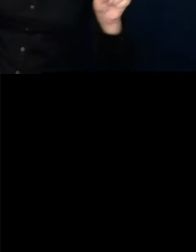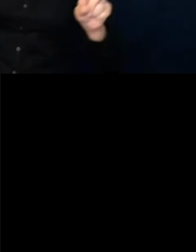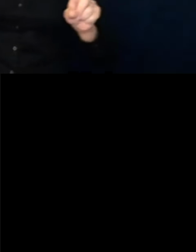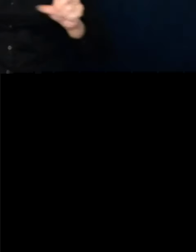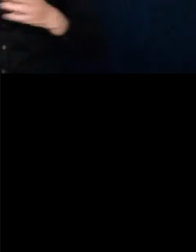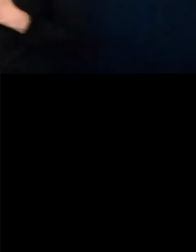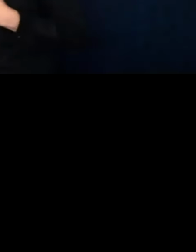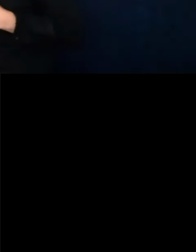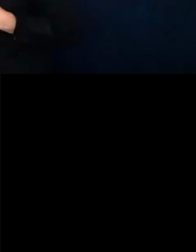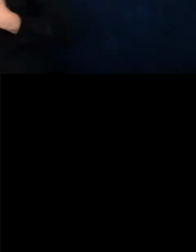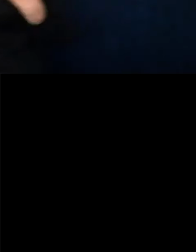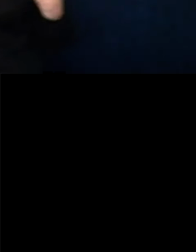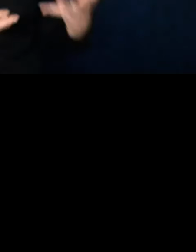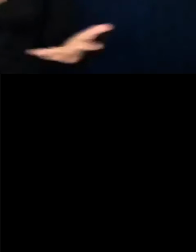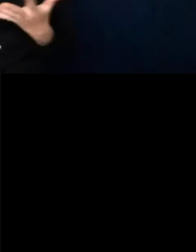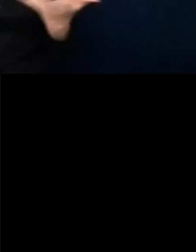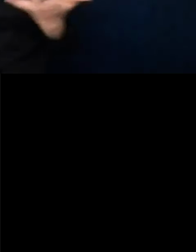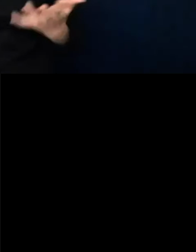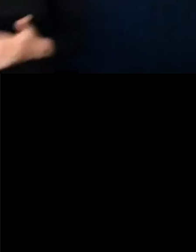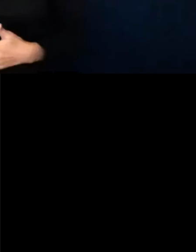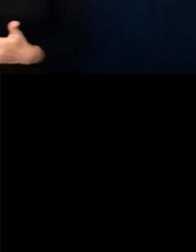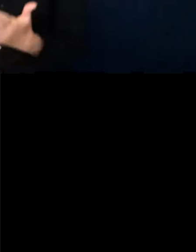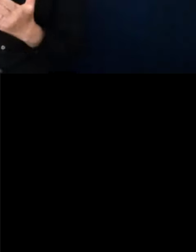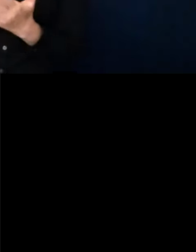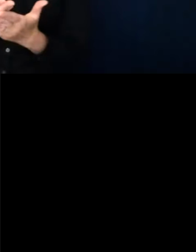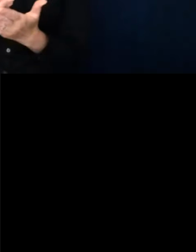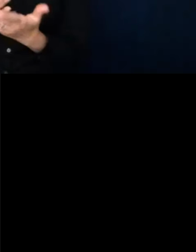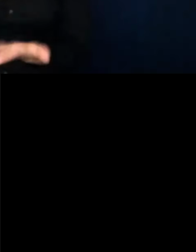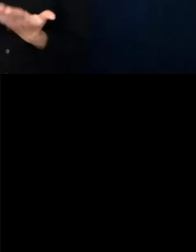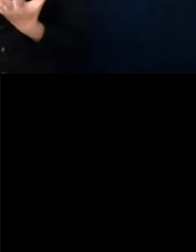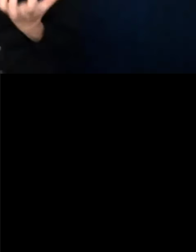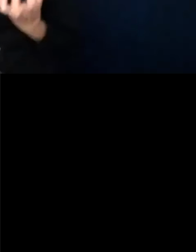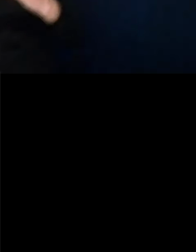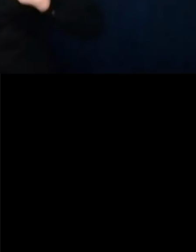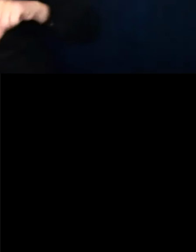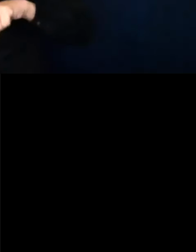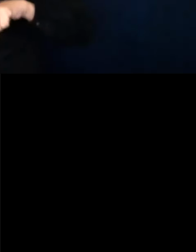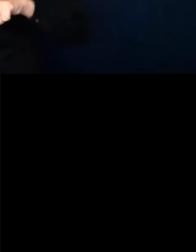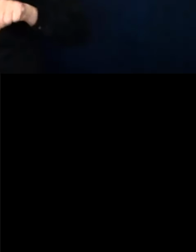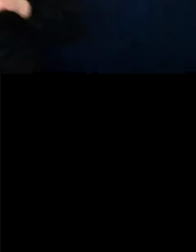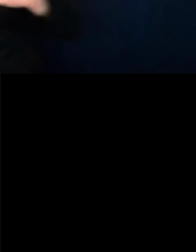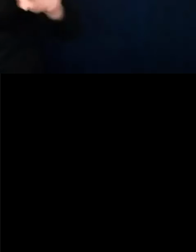more time to explain or express. And we are constantly always checking